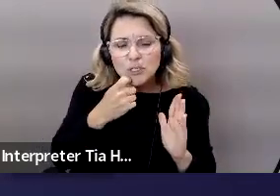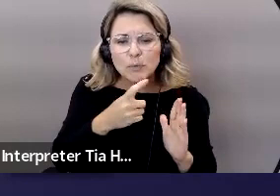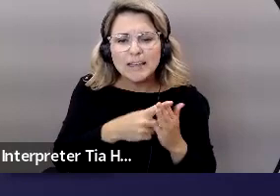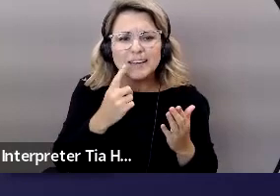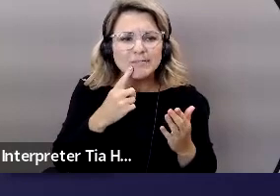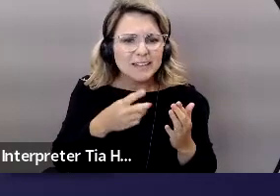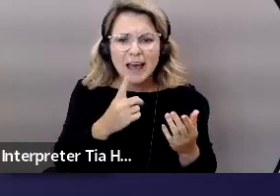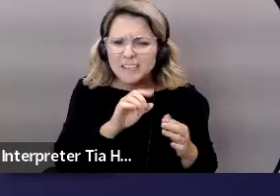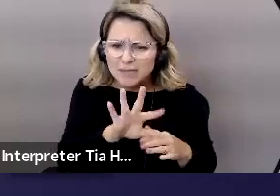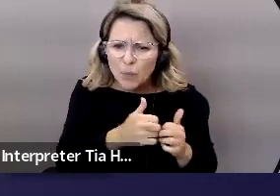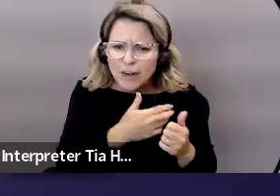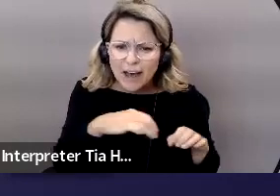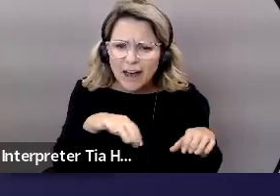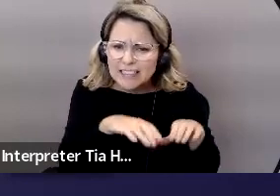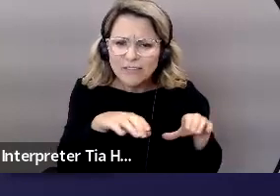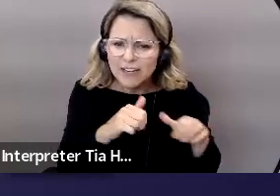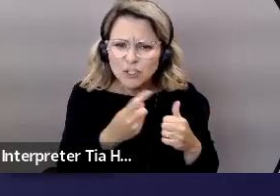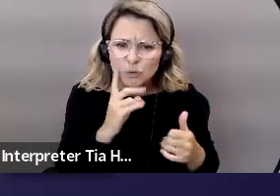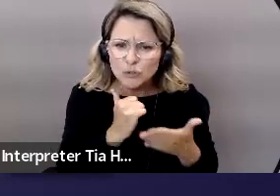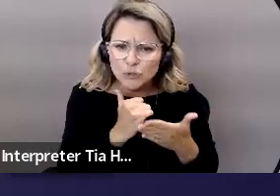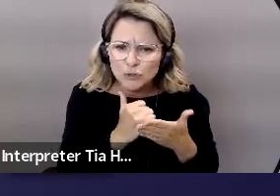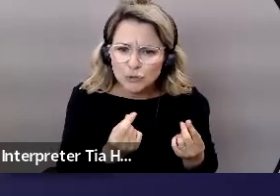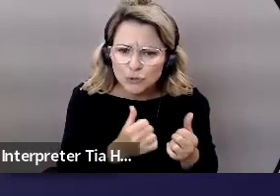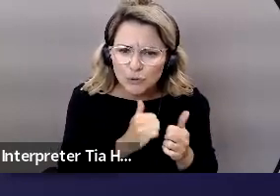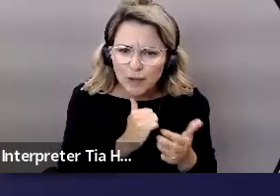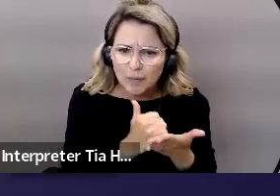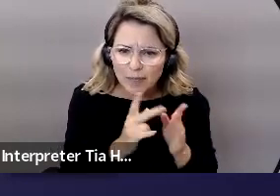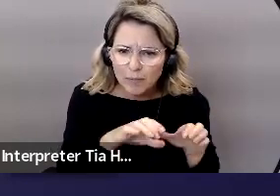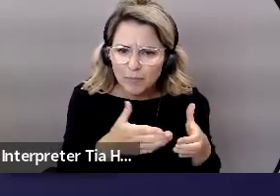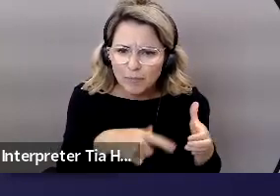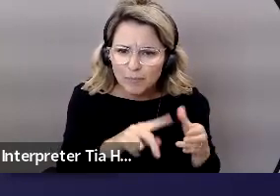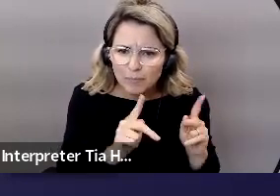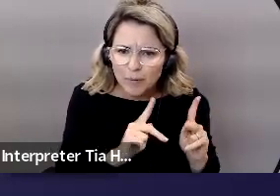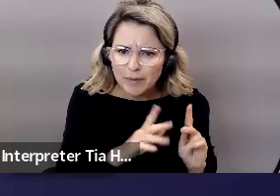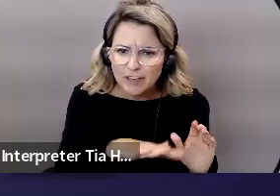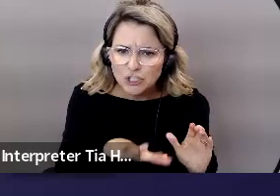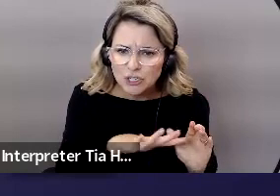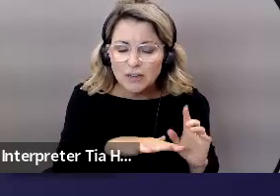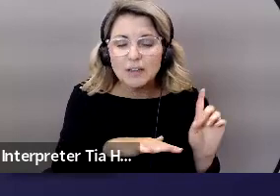to do. So, the goals set forth what we want to do. And then, we looked at our resources and